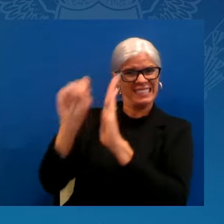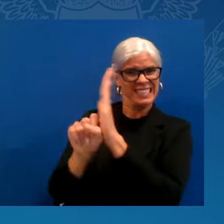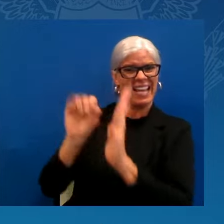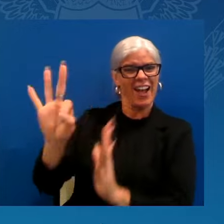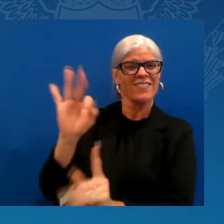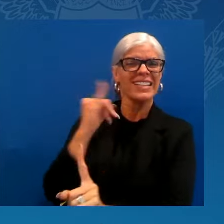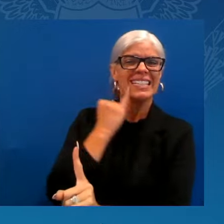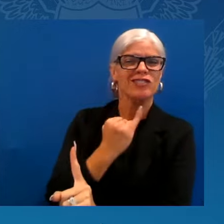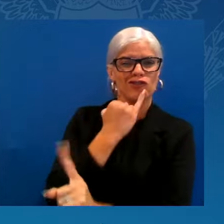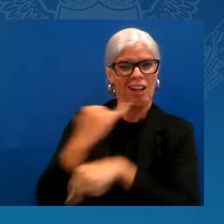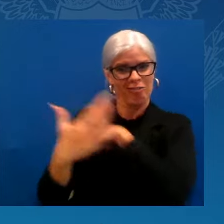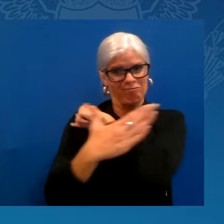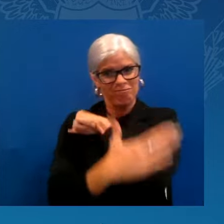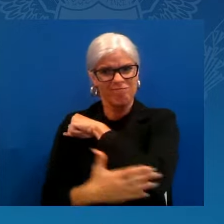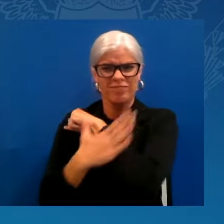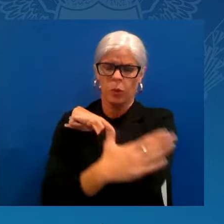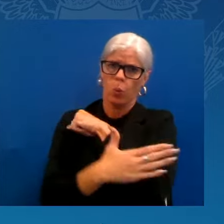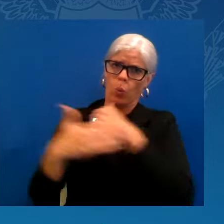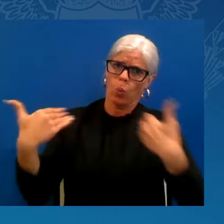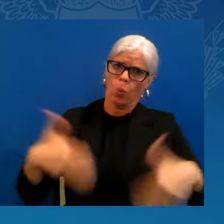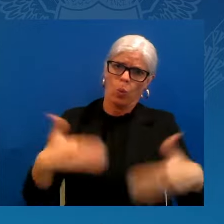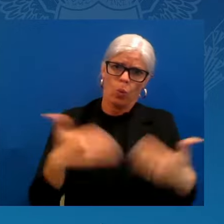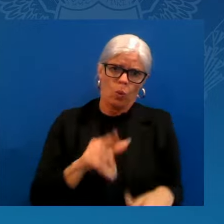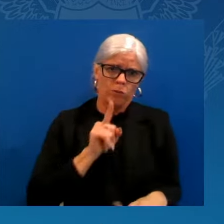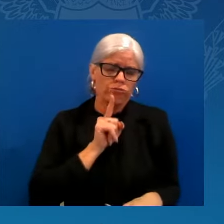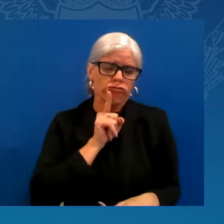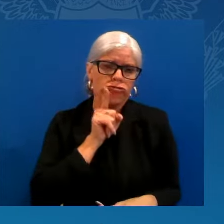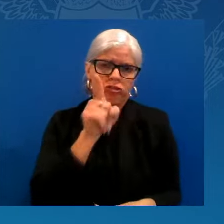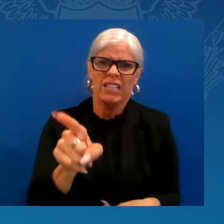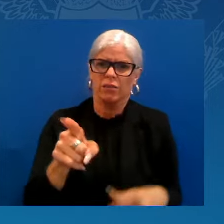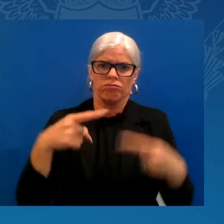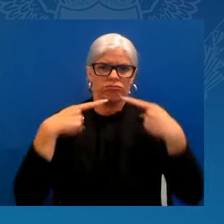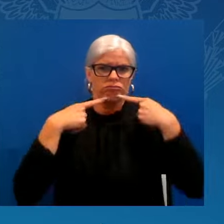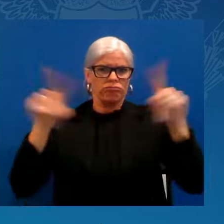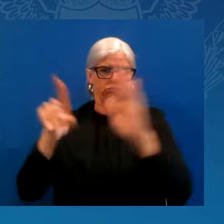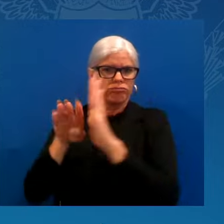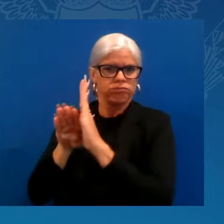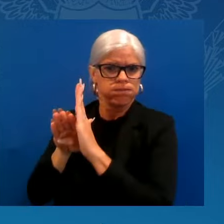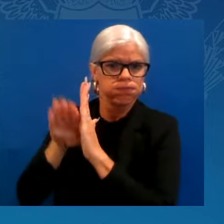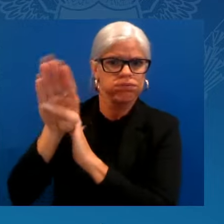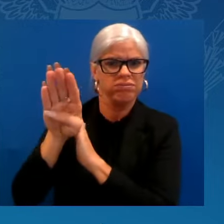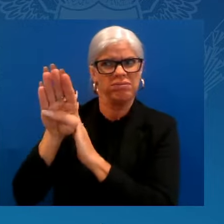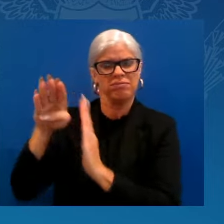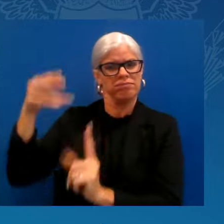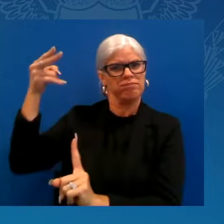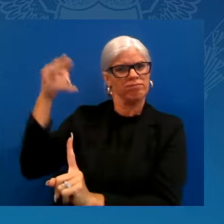For millennia, a homeland for the Jewish people was just a dream.